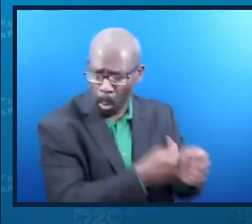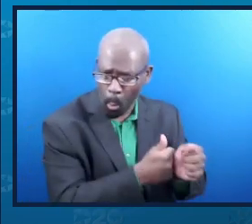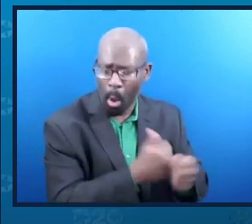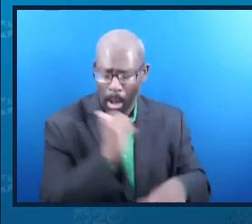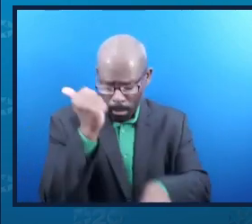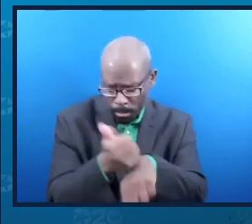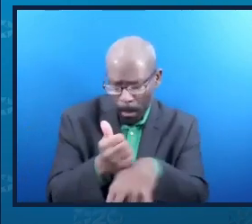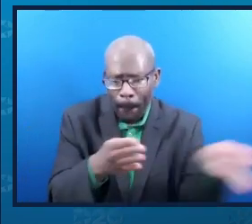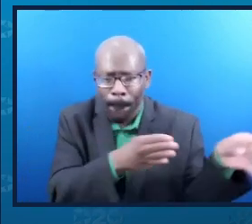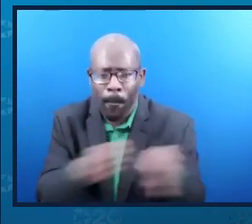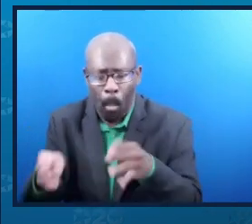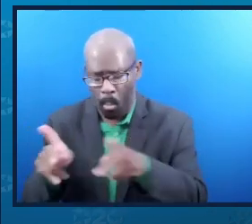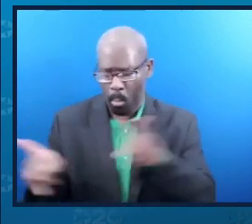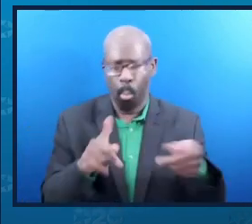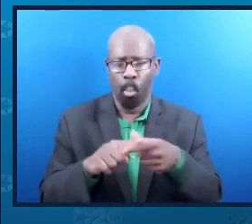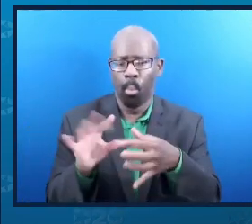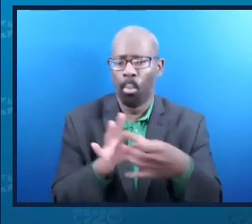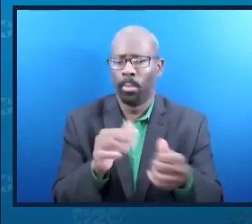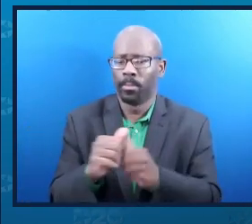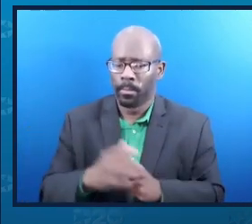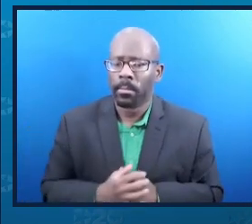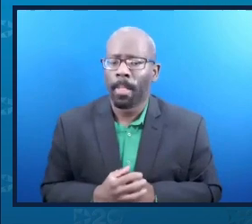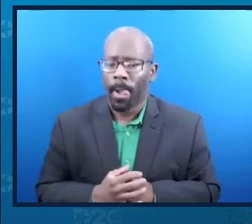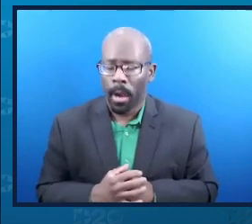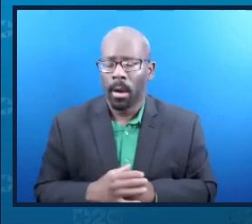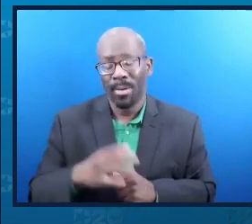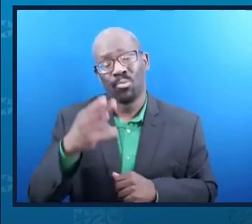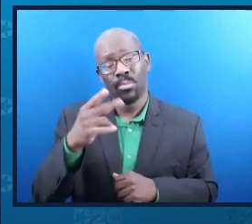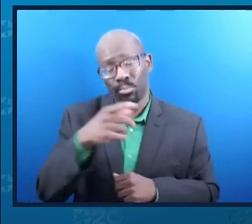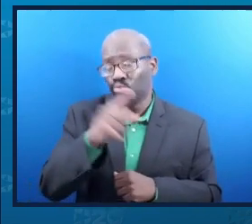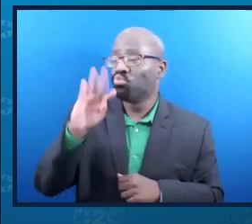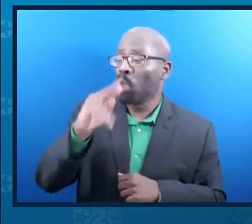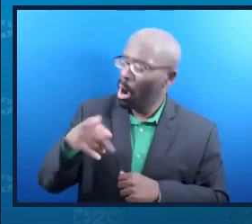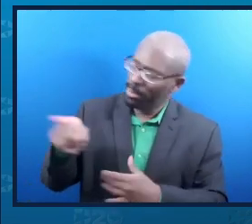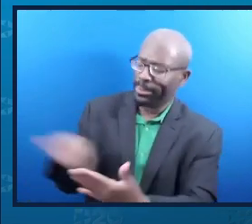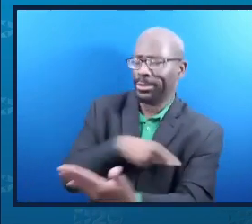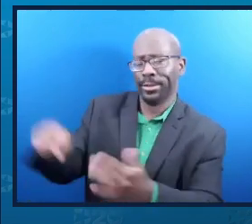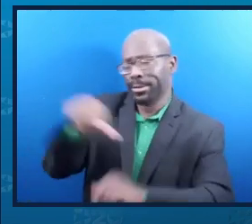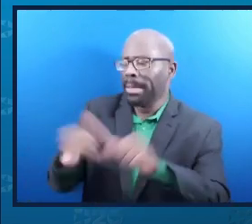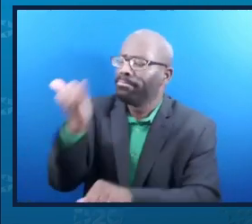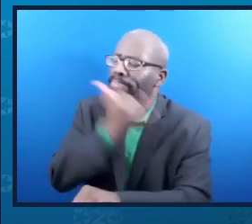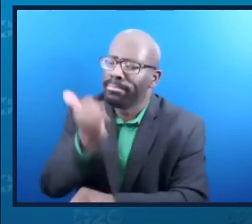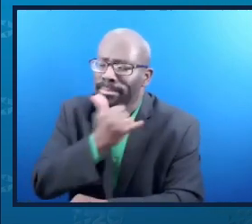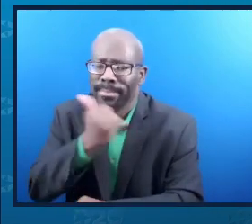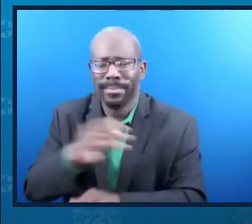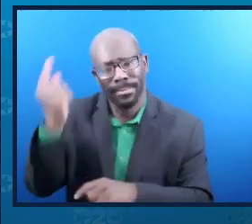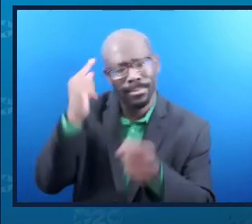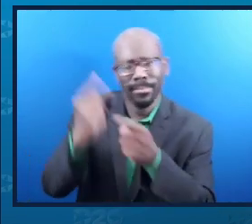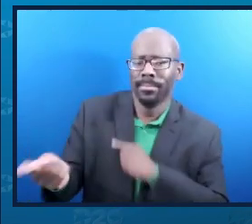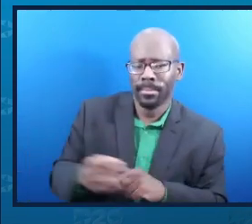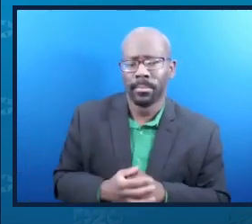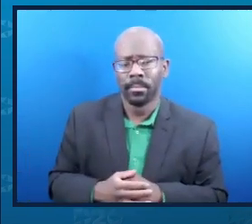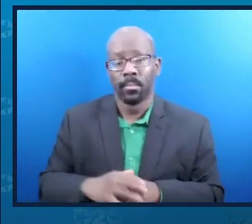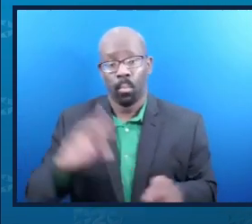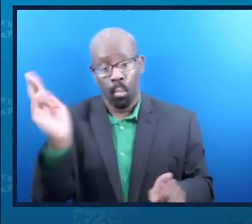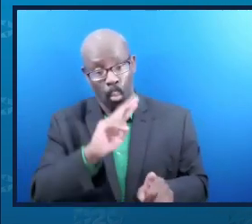NONE OF THIS SHOULD BE CONTROVERSIAL. THESE SHOULDN'T BE REPUBLICAN